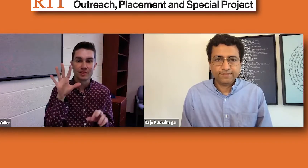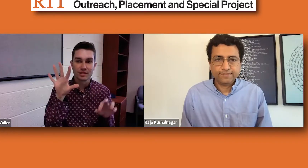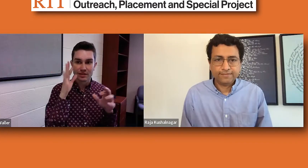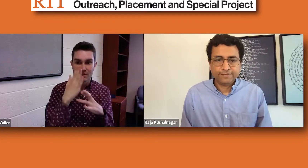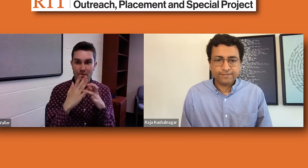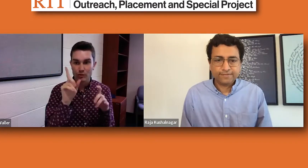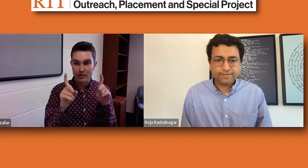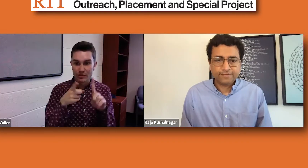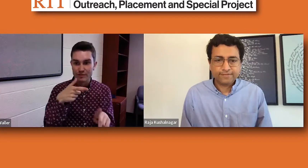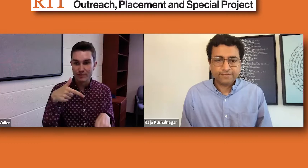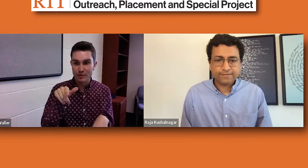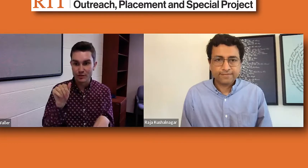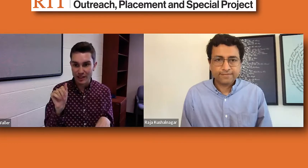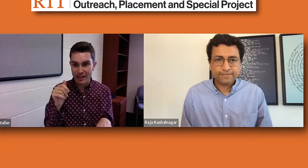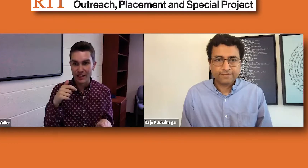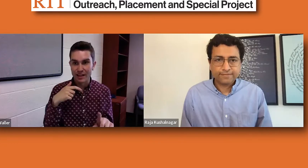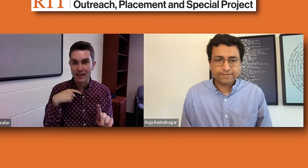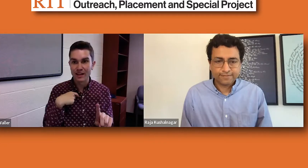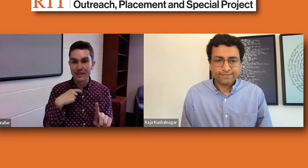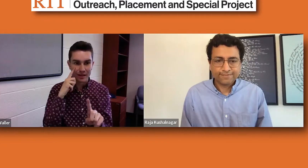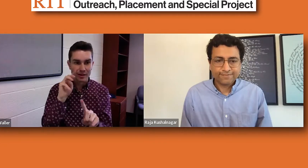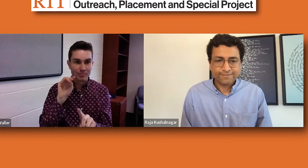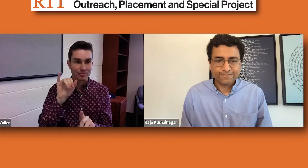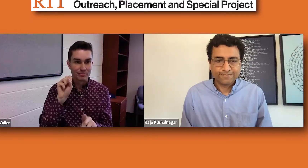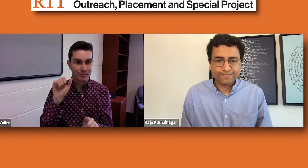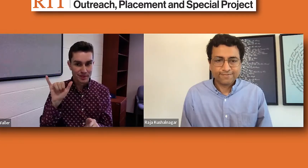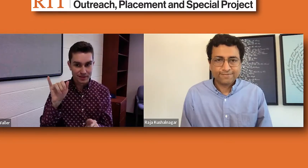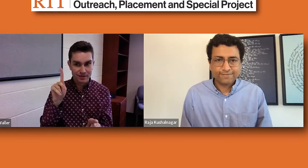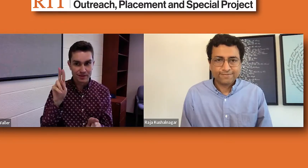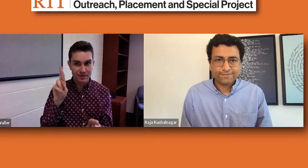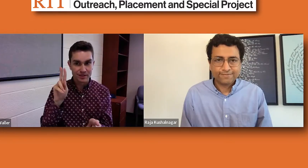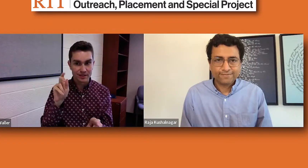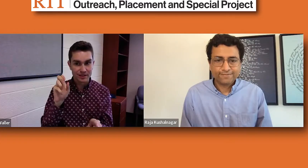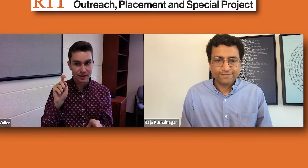Thank you so much. I'm going to take an opportunity to read some of the questions